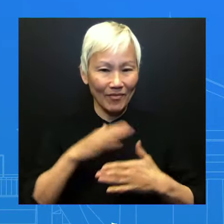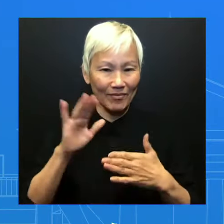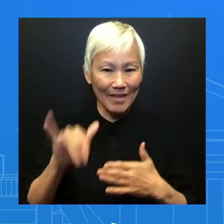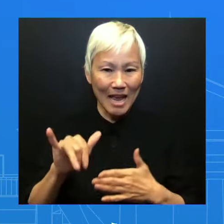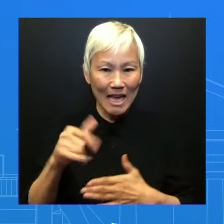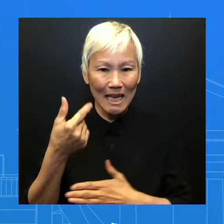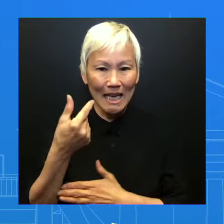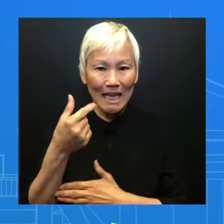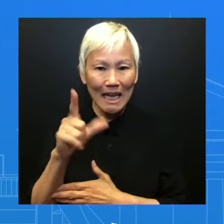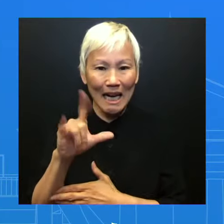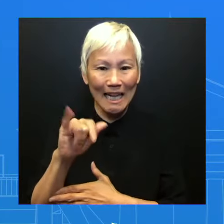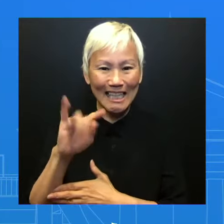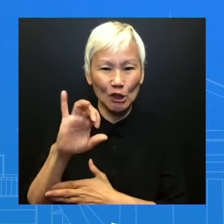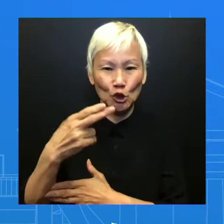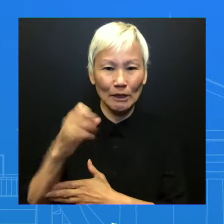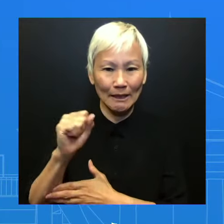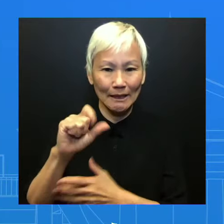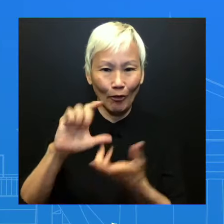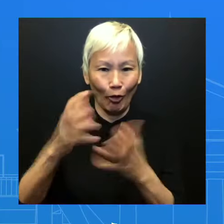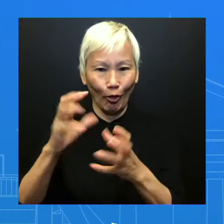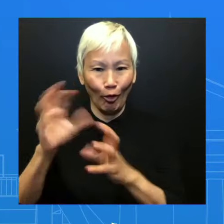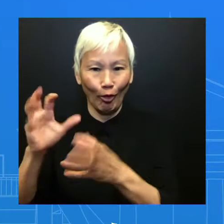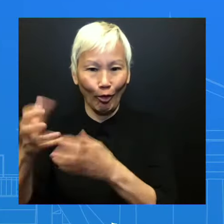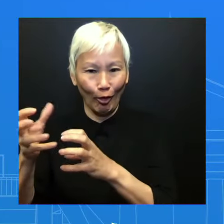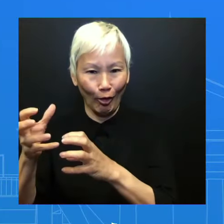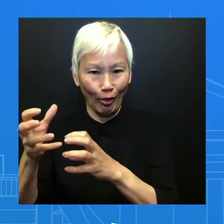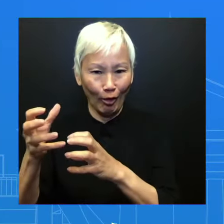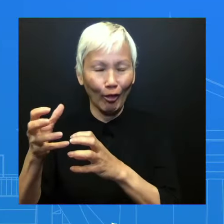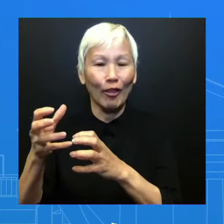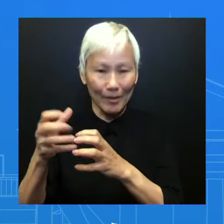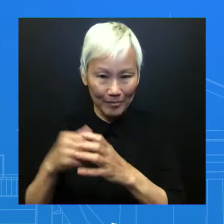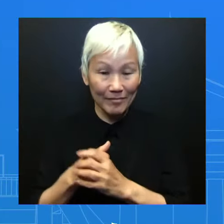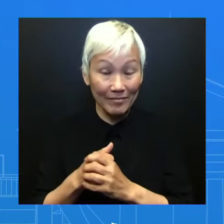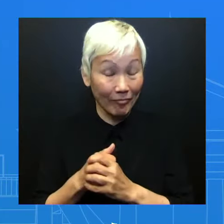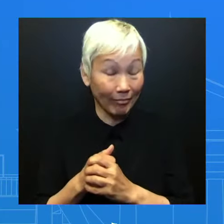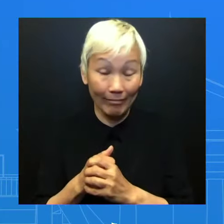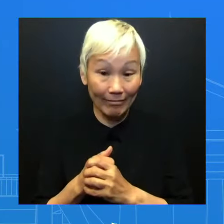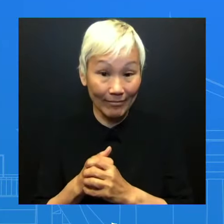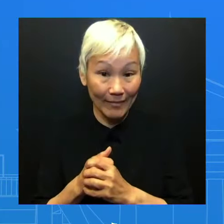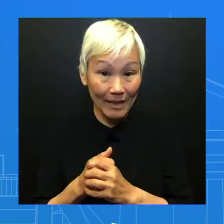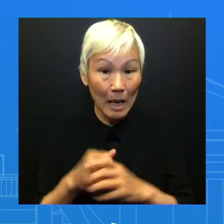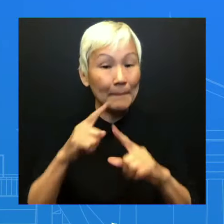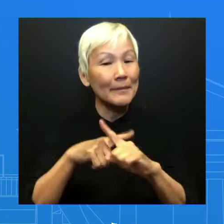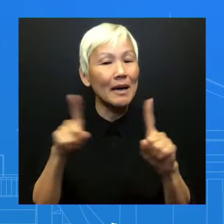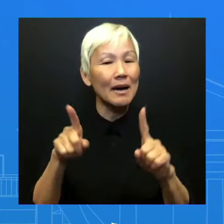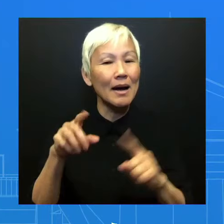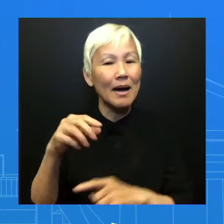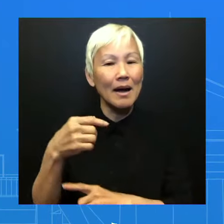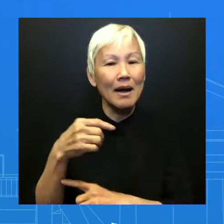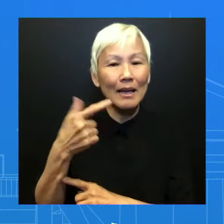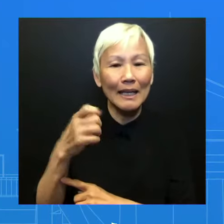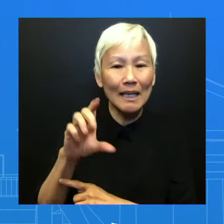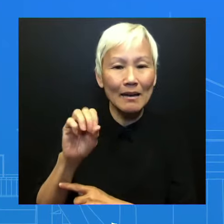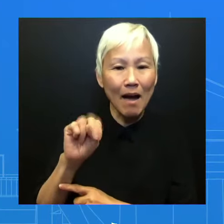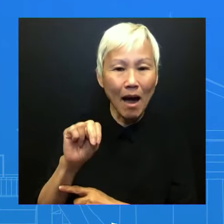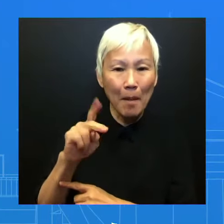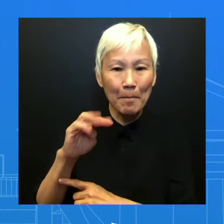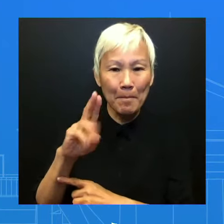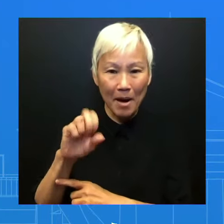The Press: -- to that but, also, to the fact that Elon Musk is offering this platform to a, you know, potential leading Republican candidate for the office.